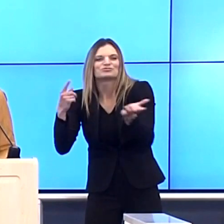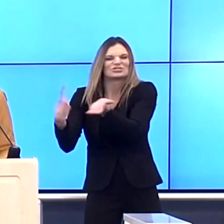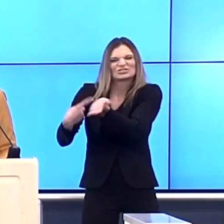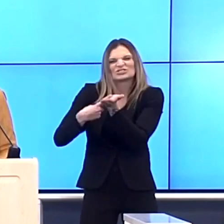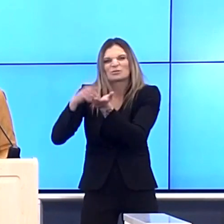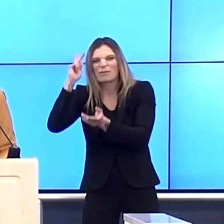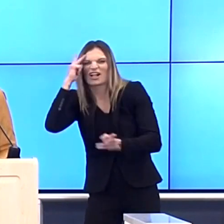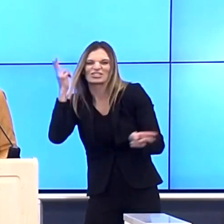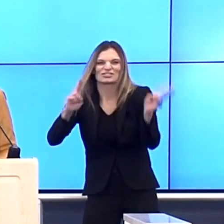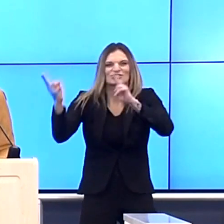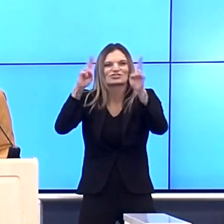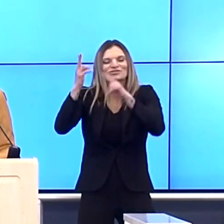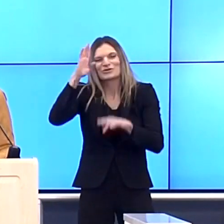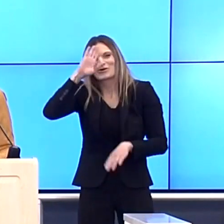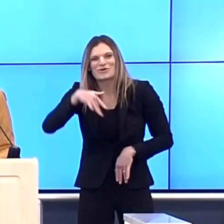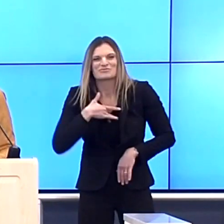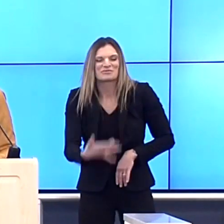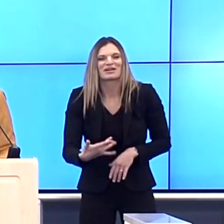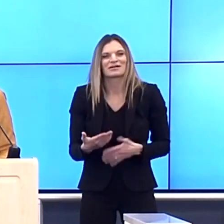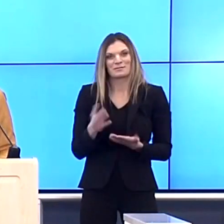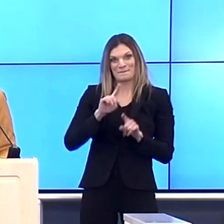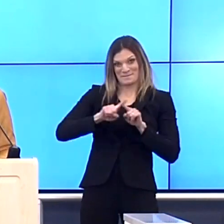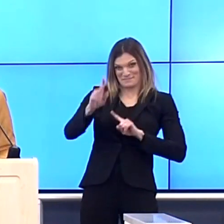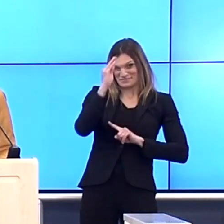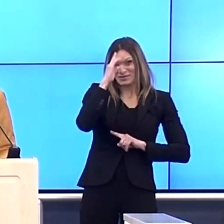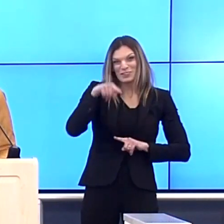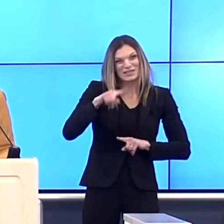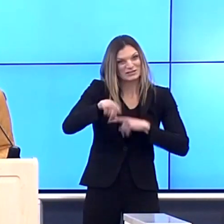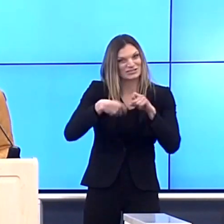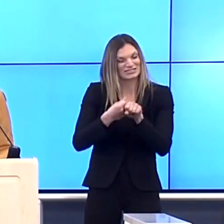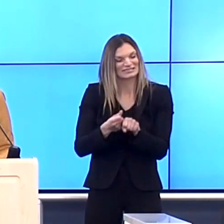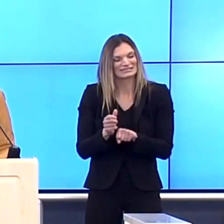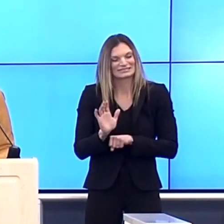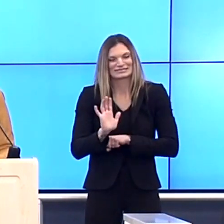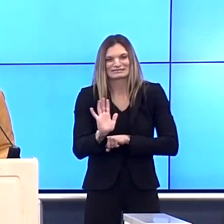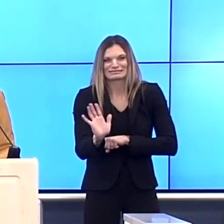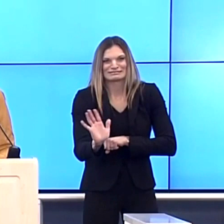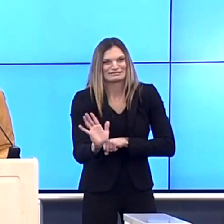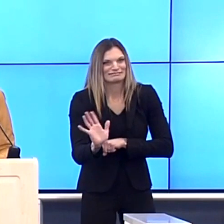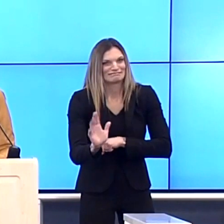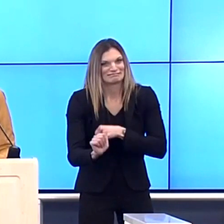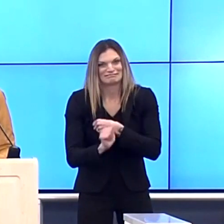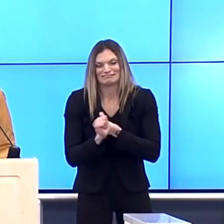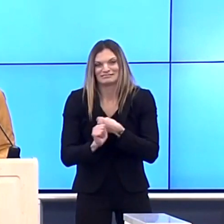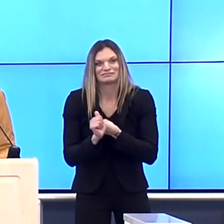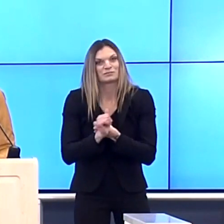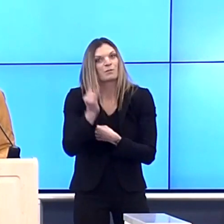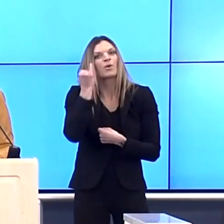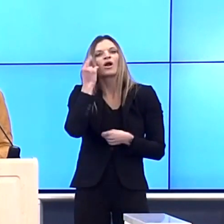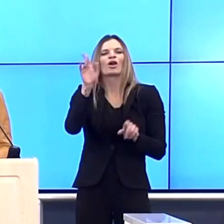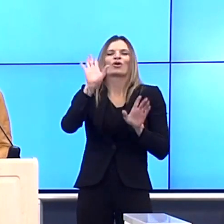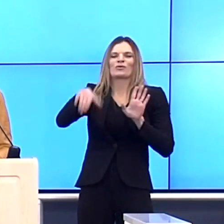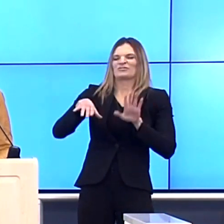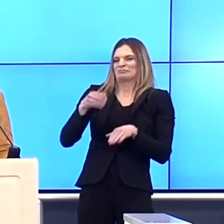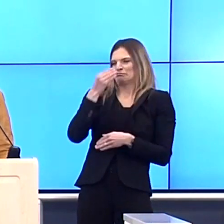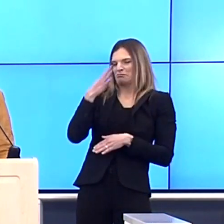TOGETHER, MAYBE EVEN ARGUING ABOUT POLITICS. ABOUT POLITICS. AS HARD AS IT IS NOT SEEING THEM AS HARD AS IT IS NOT SEEING THEM THIS THANKSGIVING, IMAGINE HOW